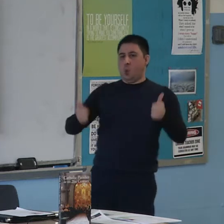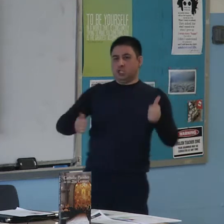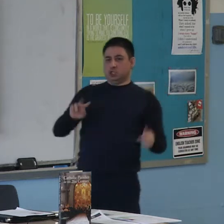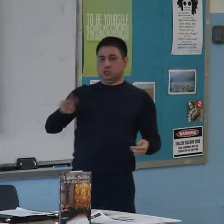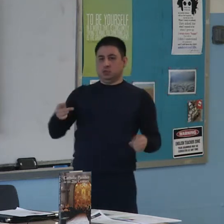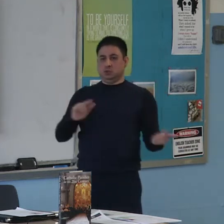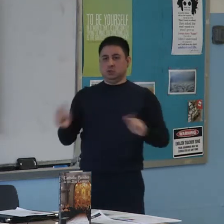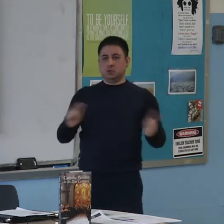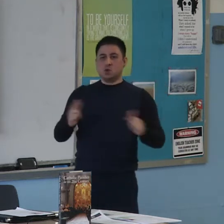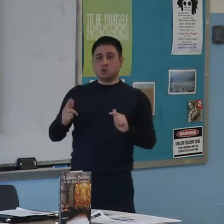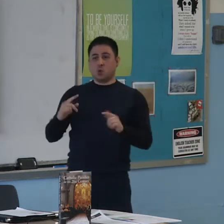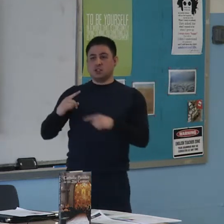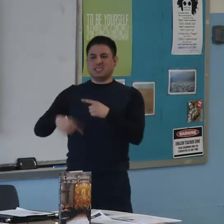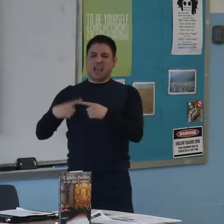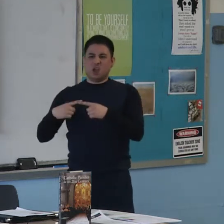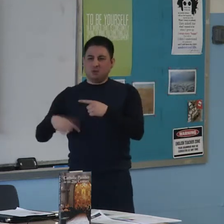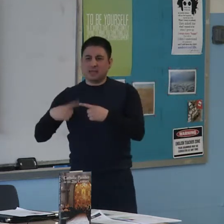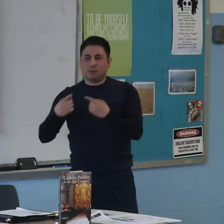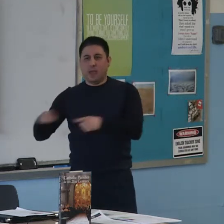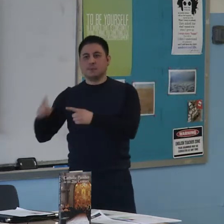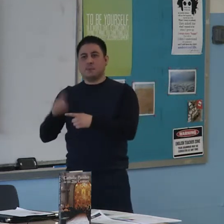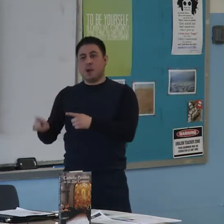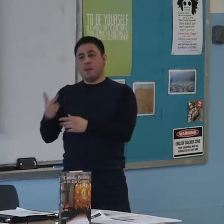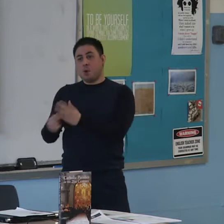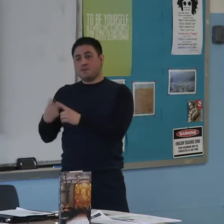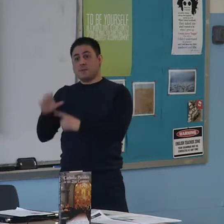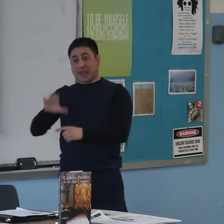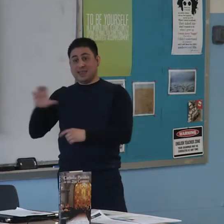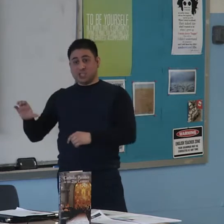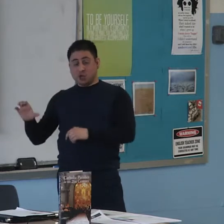this cycle that goes on, but those both, of the Catholic Charities, diocese